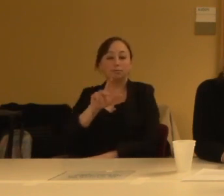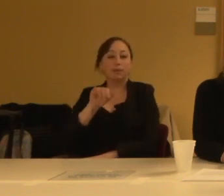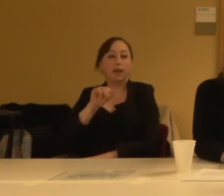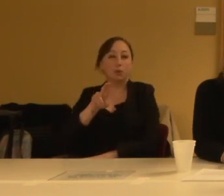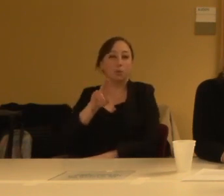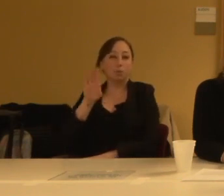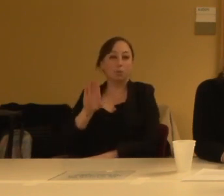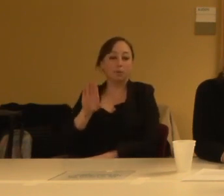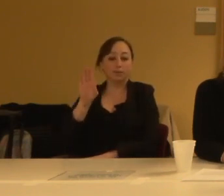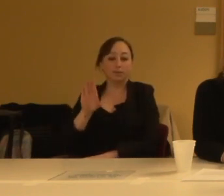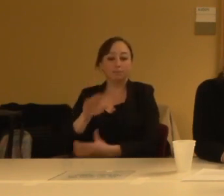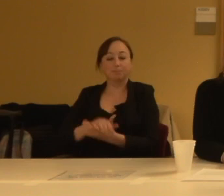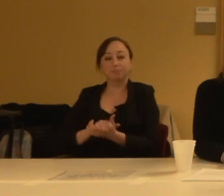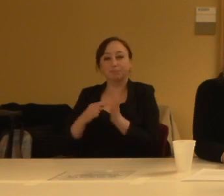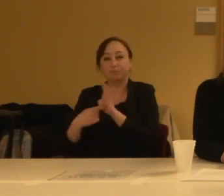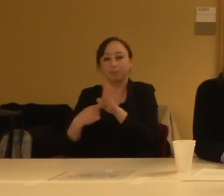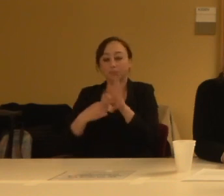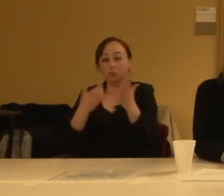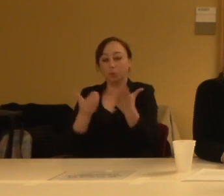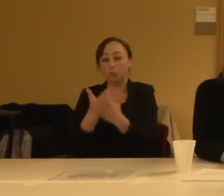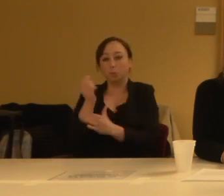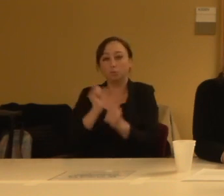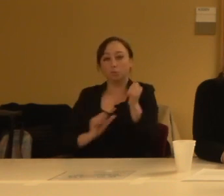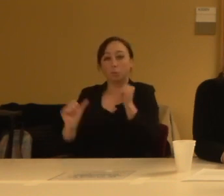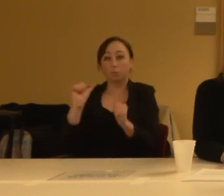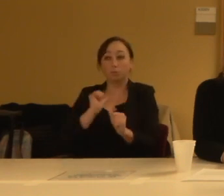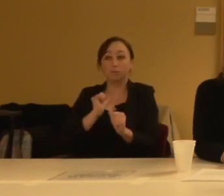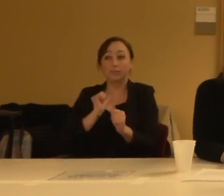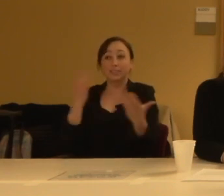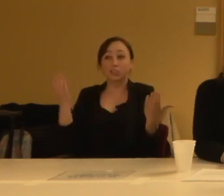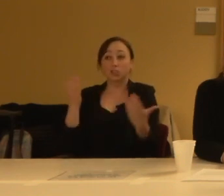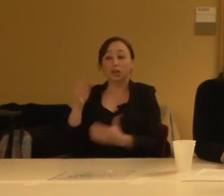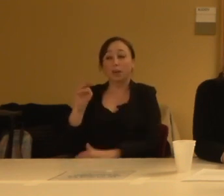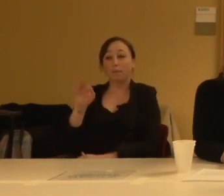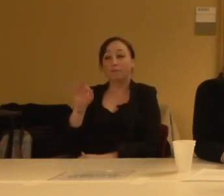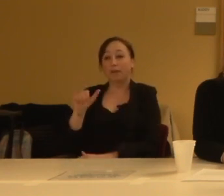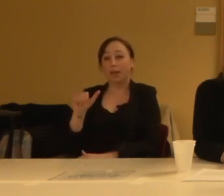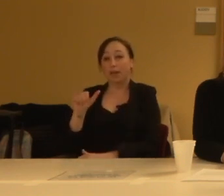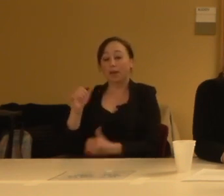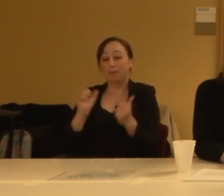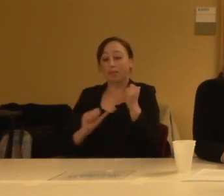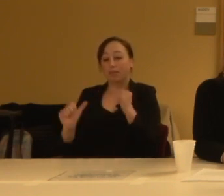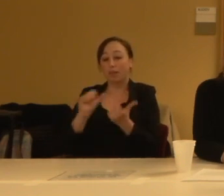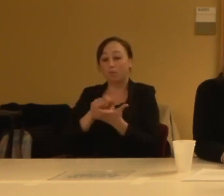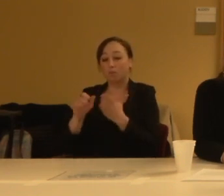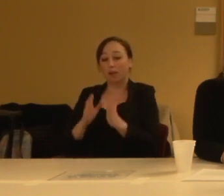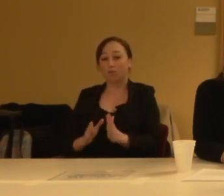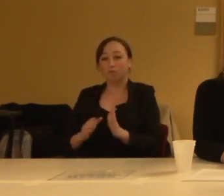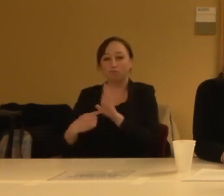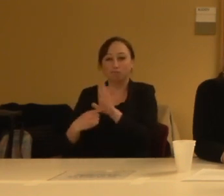Bloomington, which features new works by our MFA playwrights, and other events.